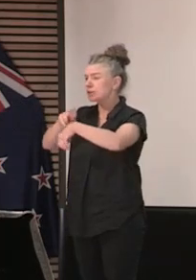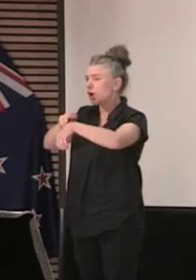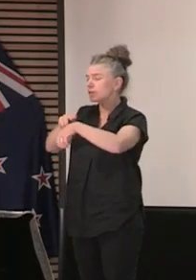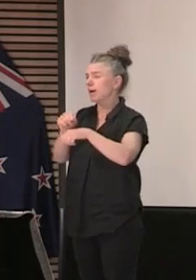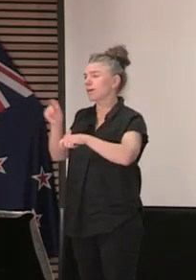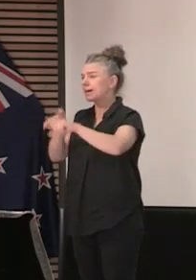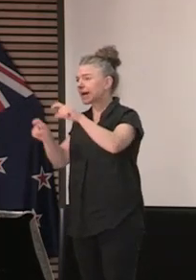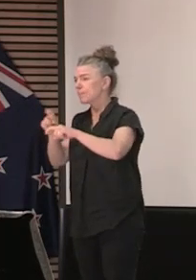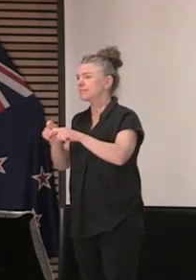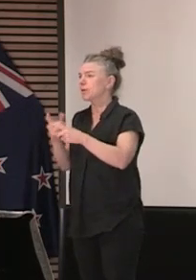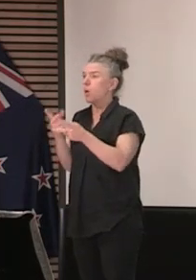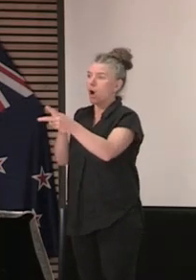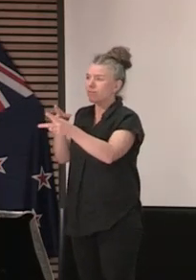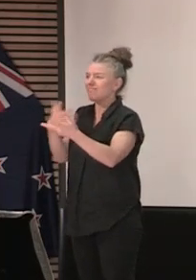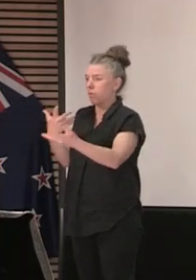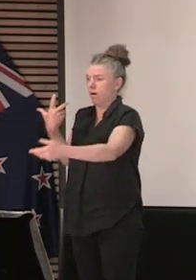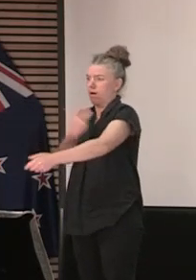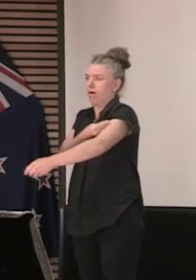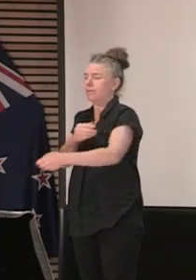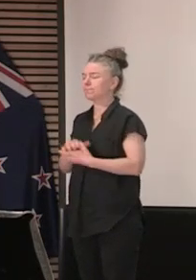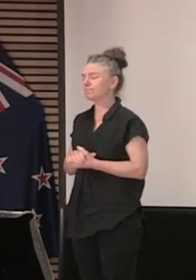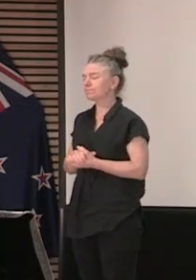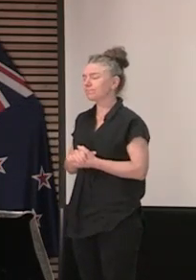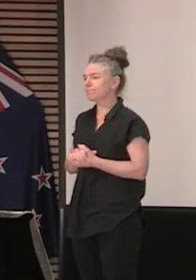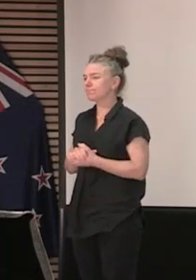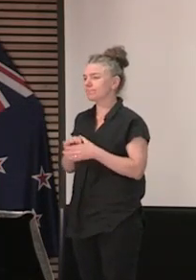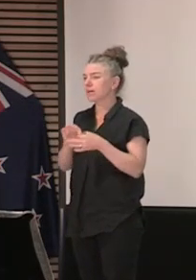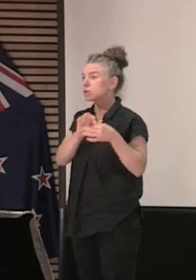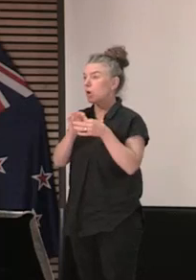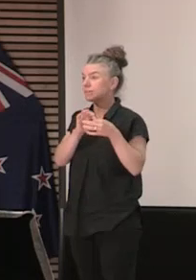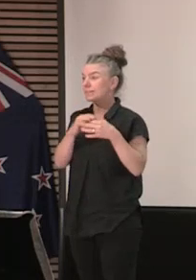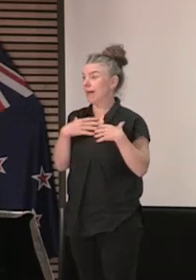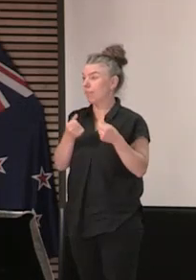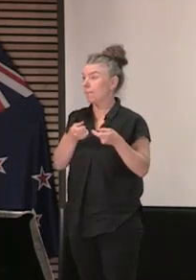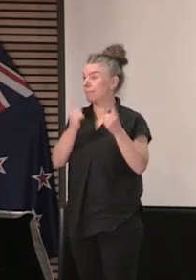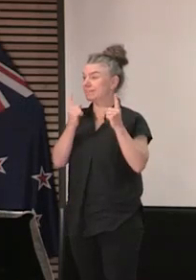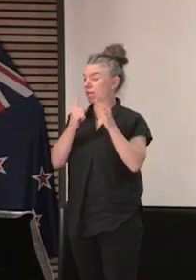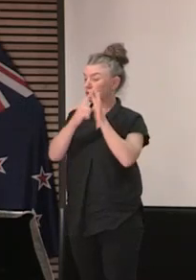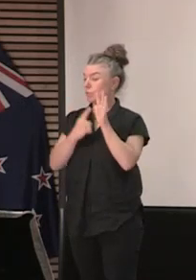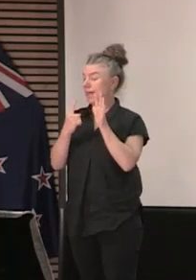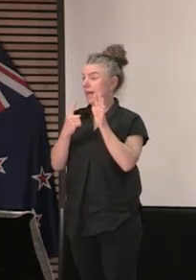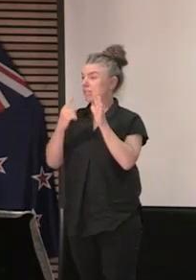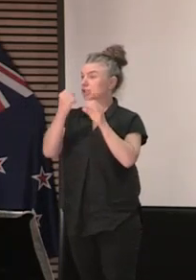. And Associate Health Minister. . Julie Anne Genter announced. earlier today, we are. . extending for two weeks, out.